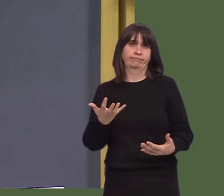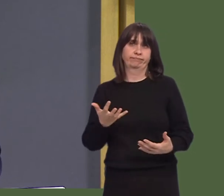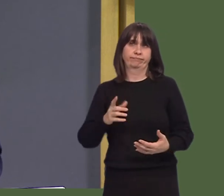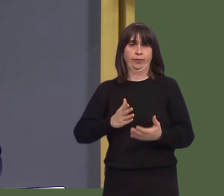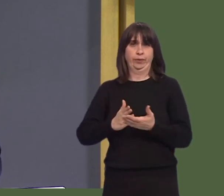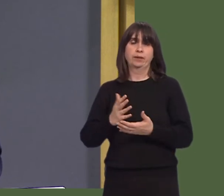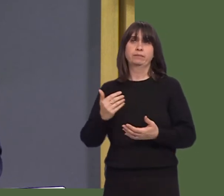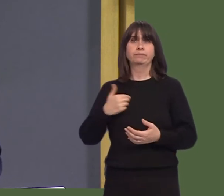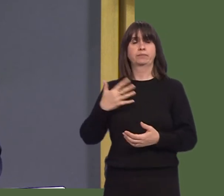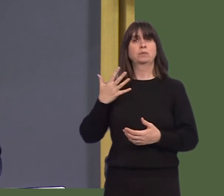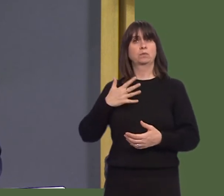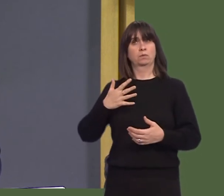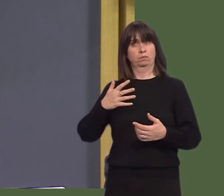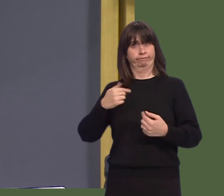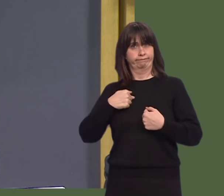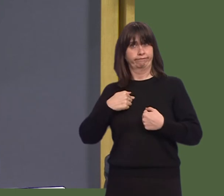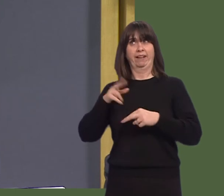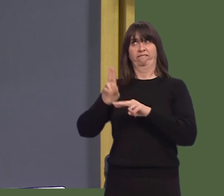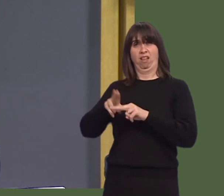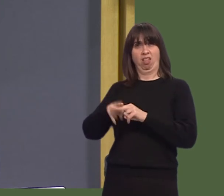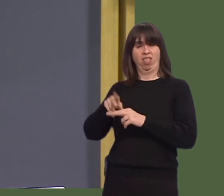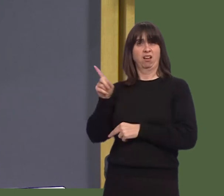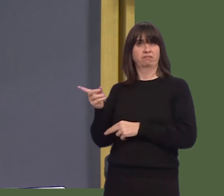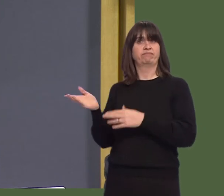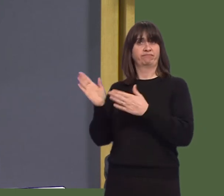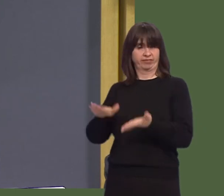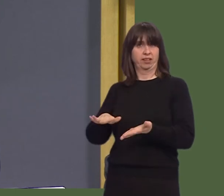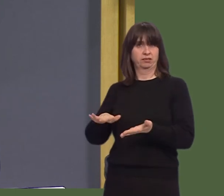Members of the public, our constituents, aren't allowed to share this information.